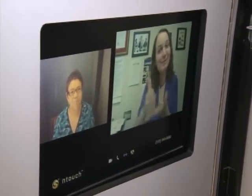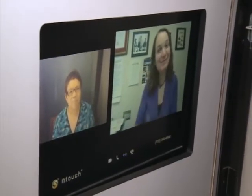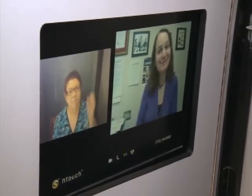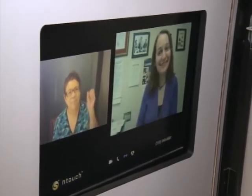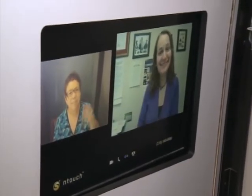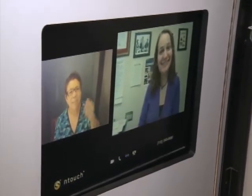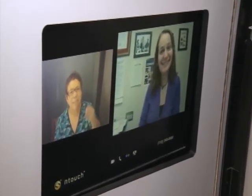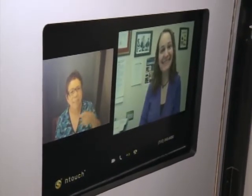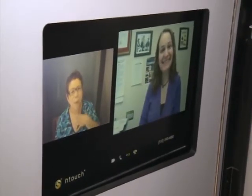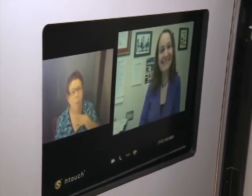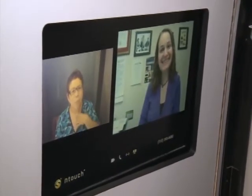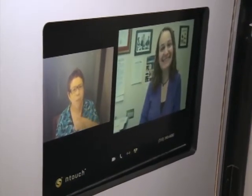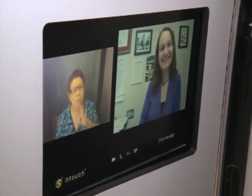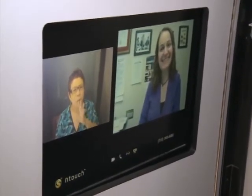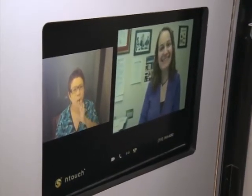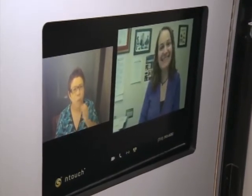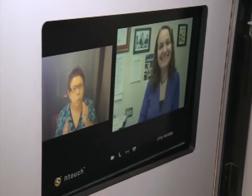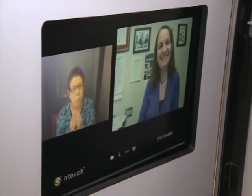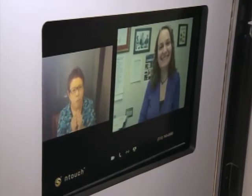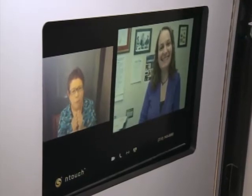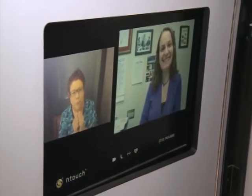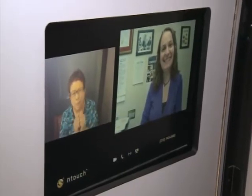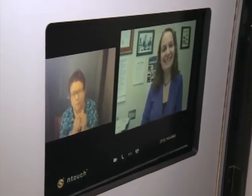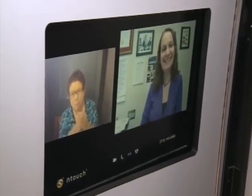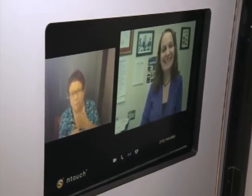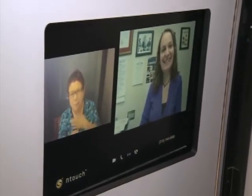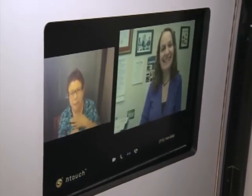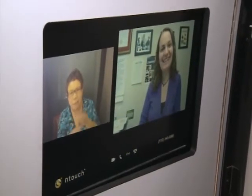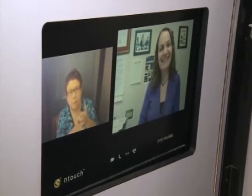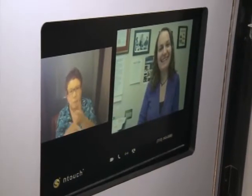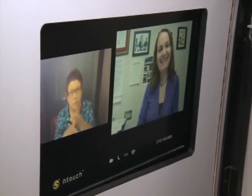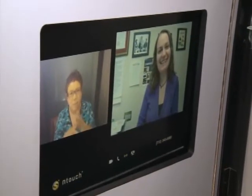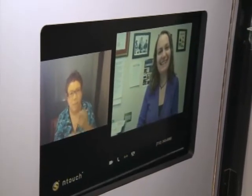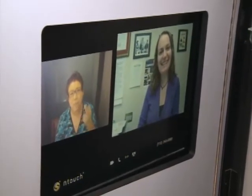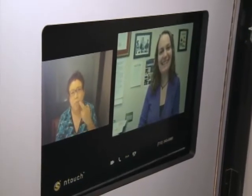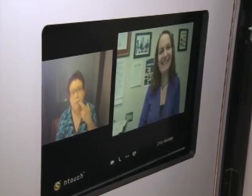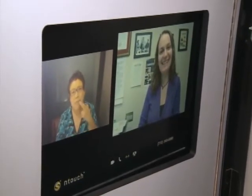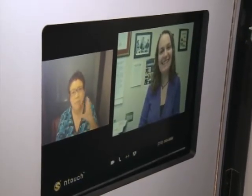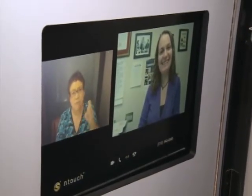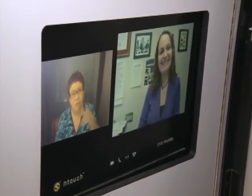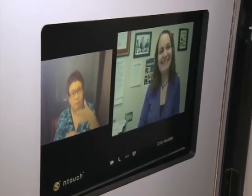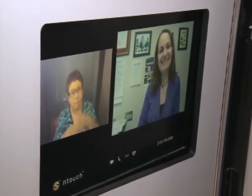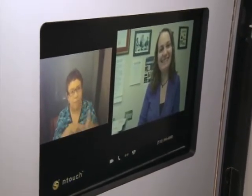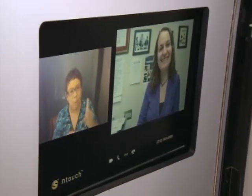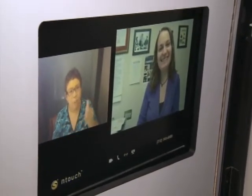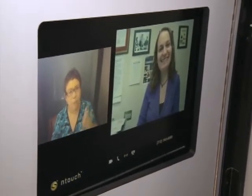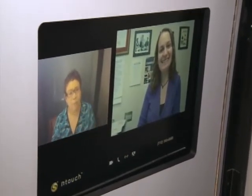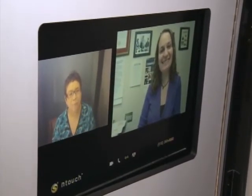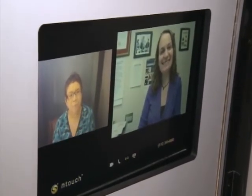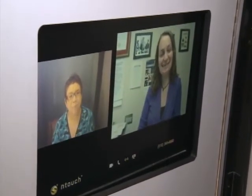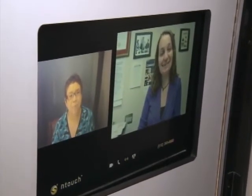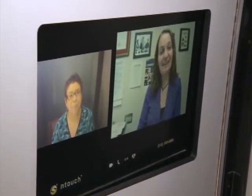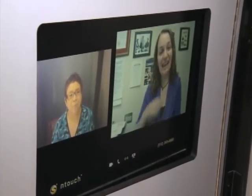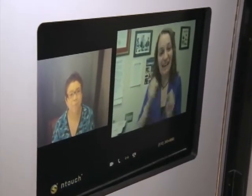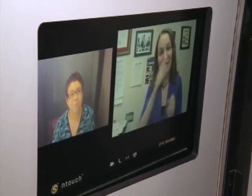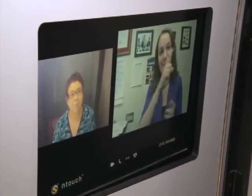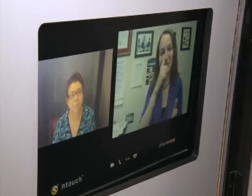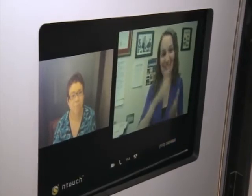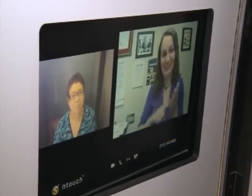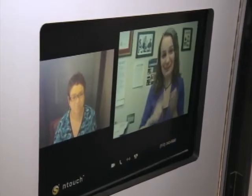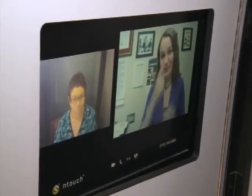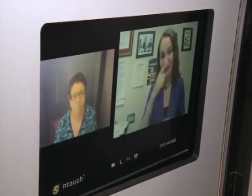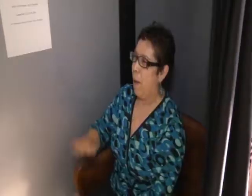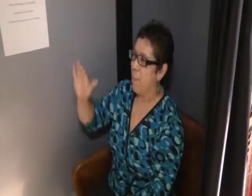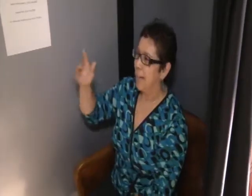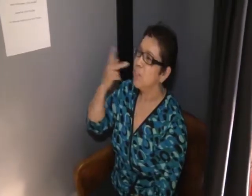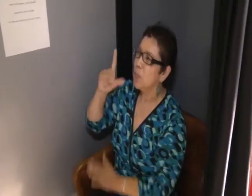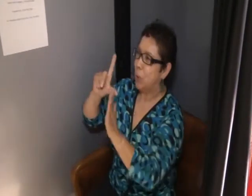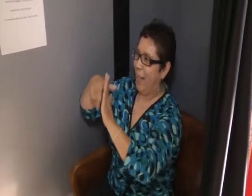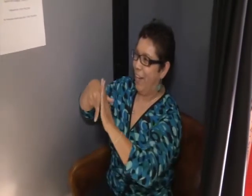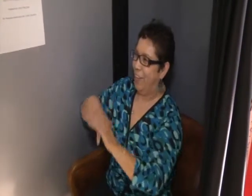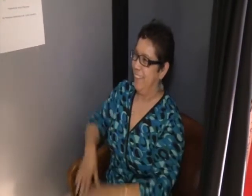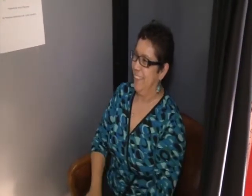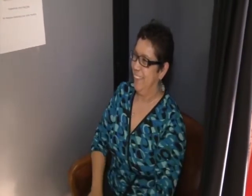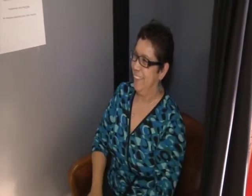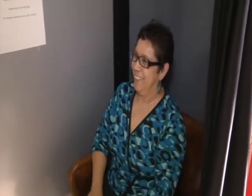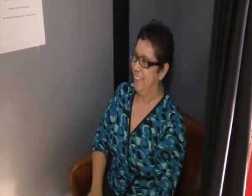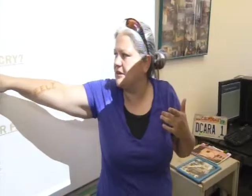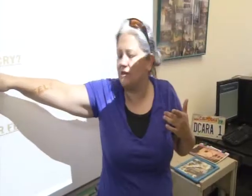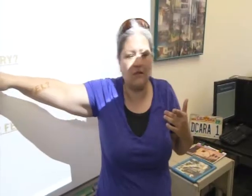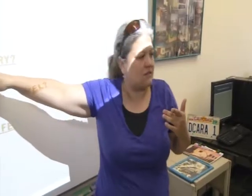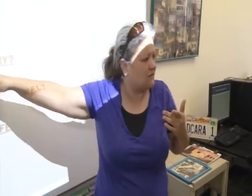Marta: Yes, I need to speak to my supervisor Reese. Is she available?